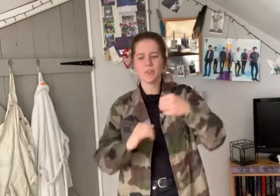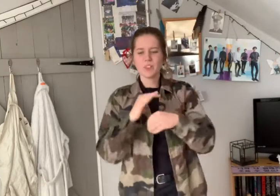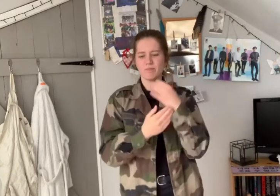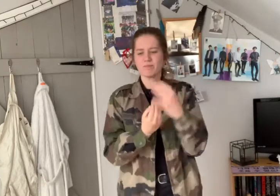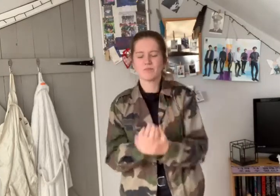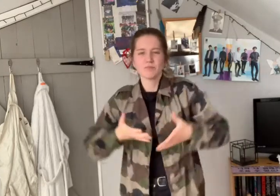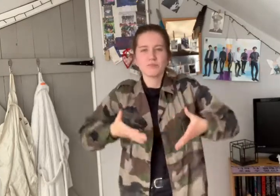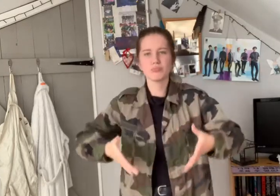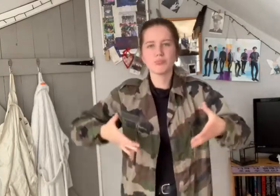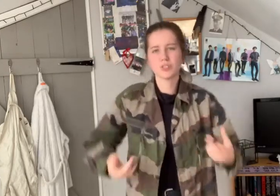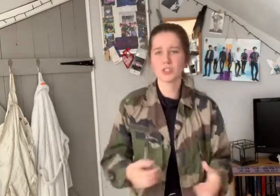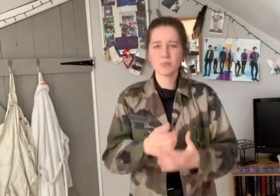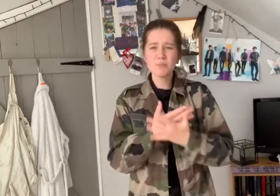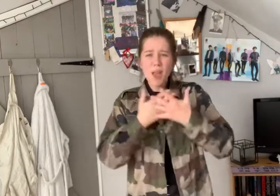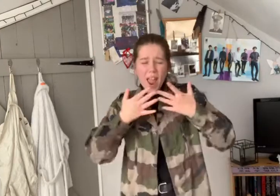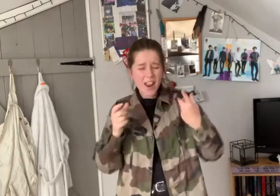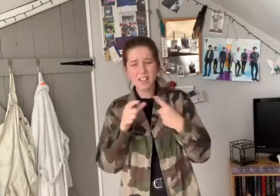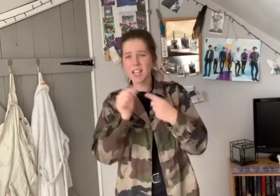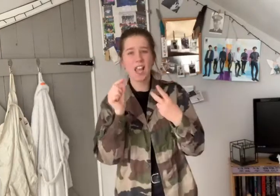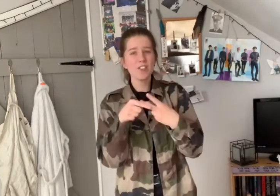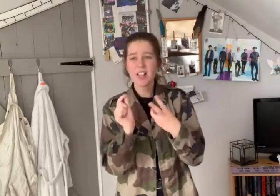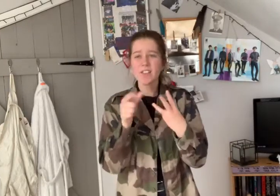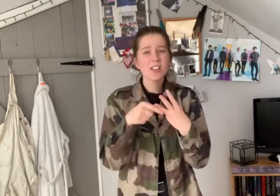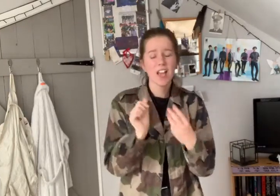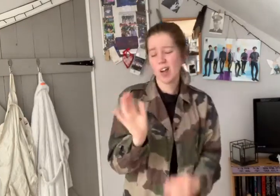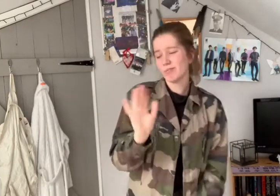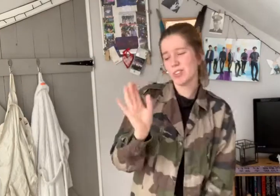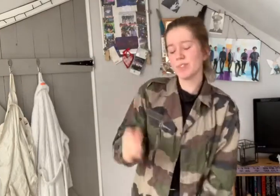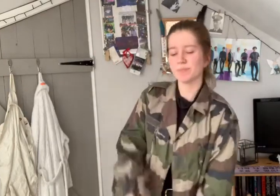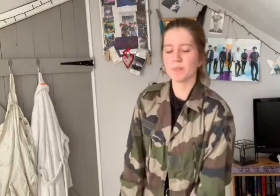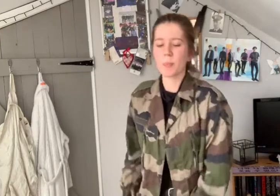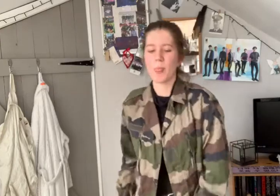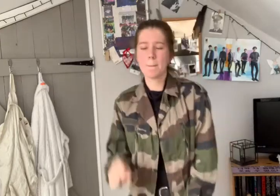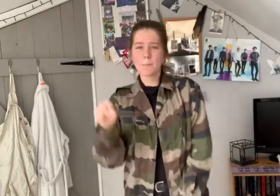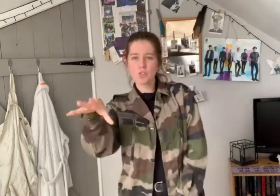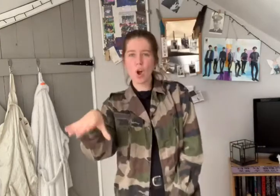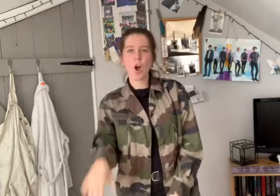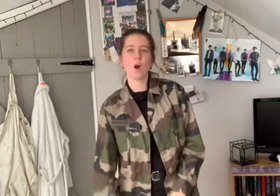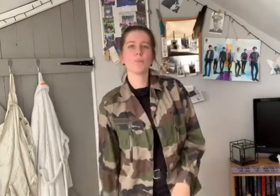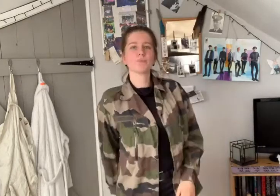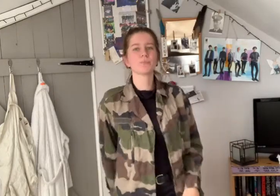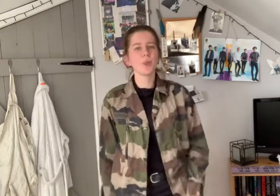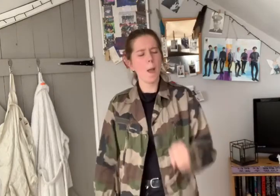My hands carry 'em Too many that I can't even count 'em MIC drop